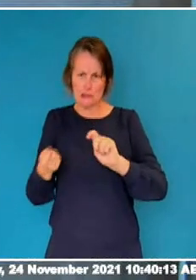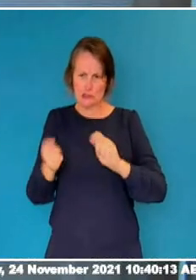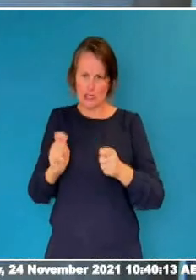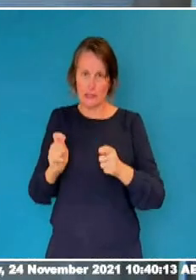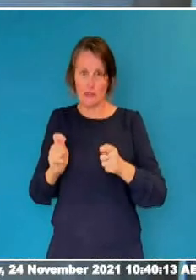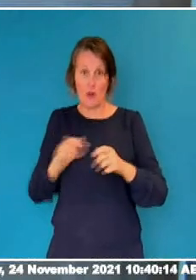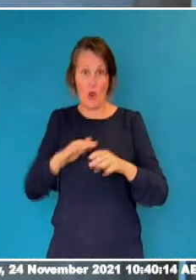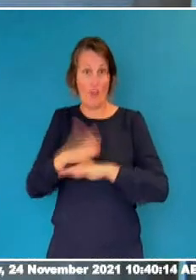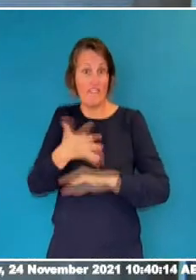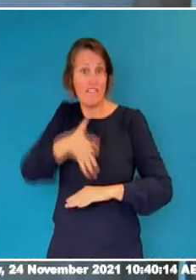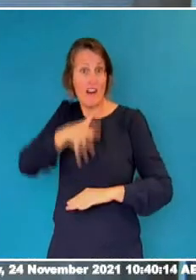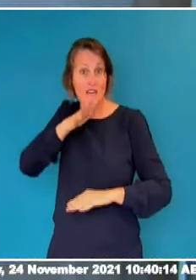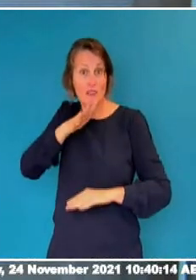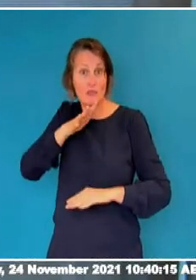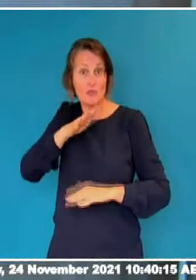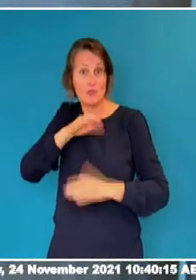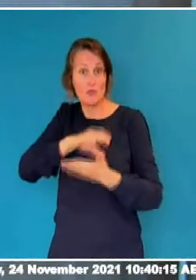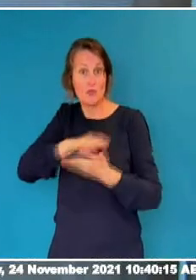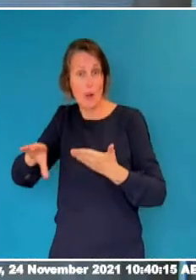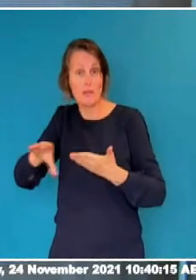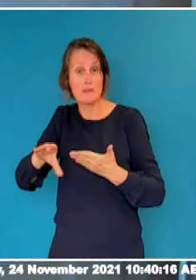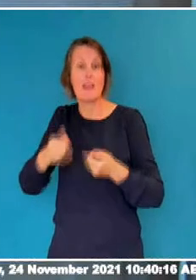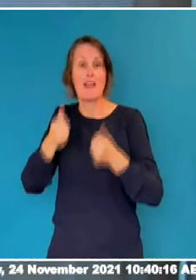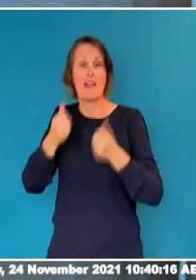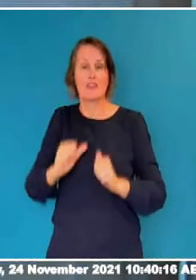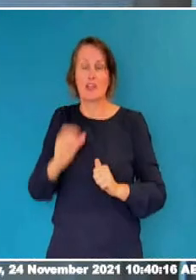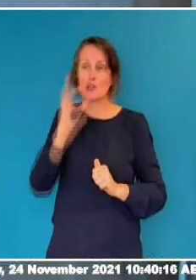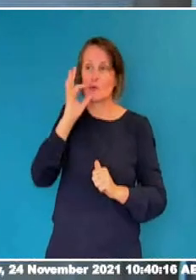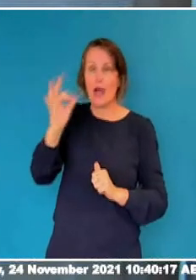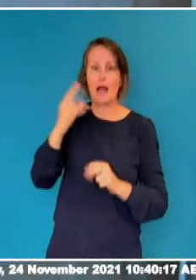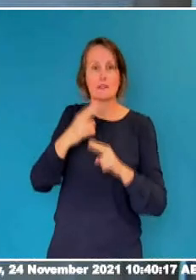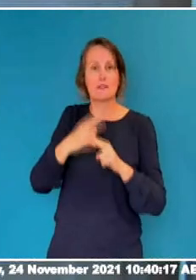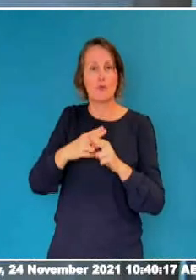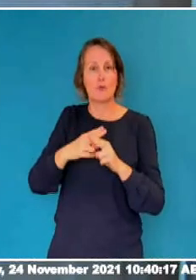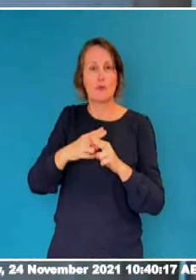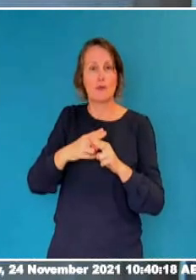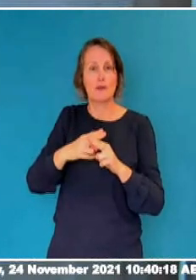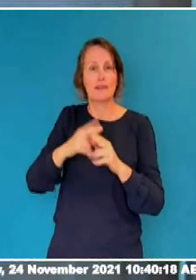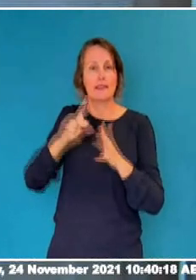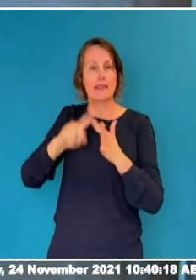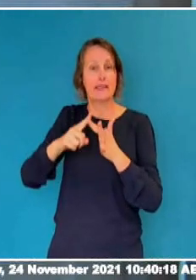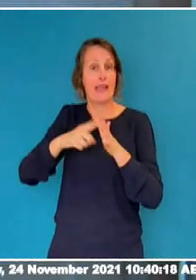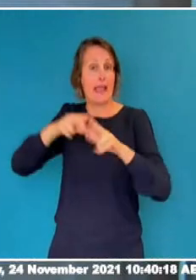then an application might be made to the Employment Assistance Fund? Yes, that's correct.